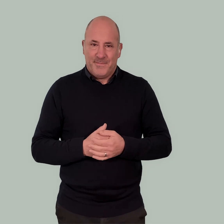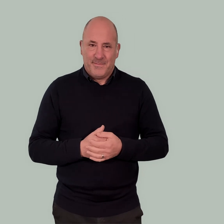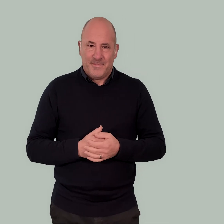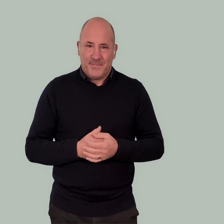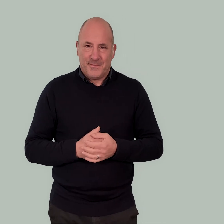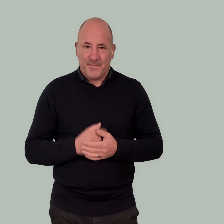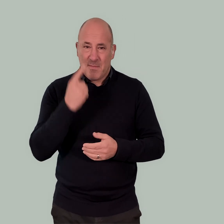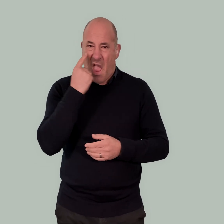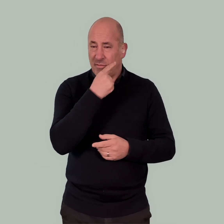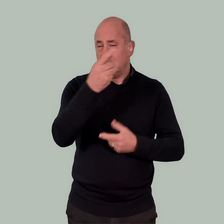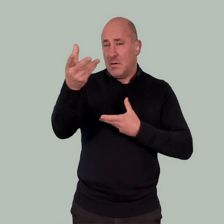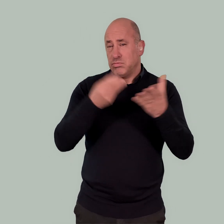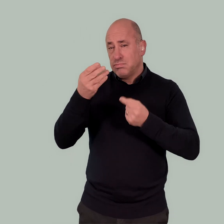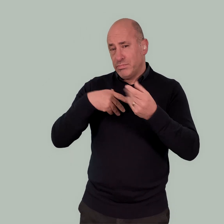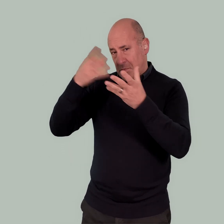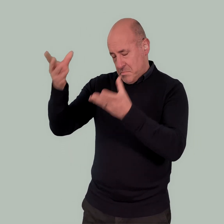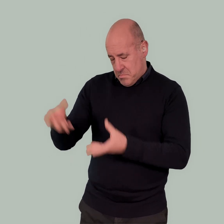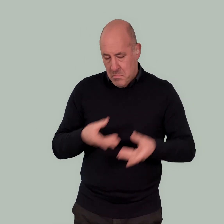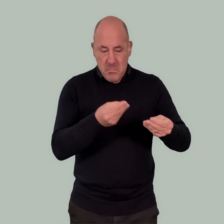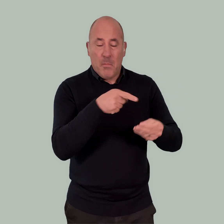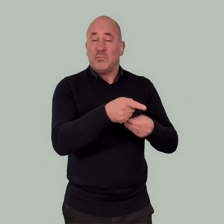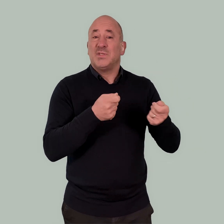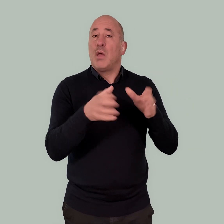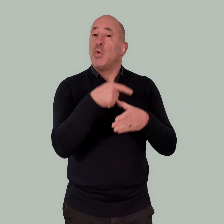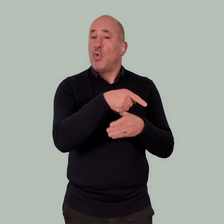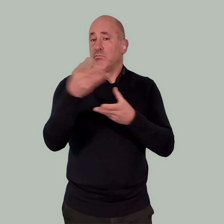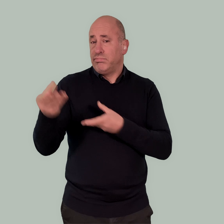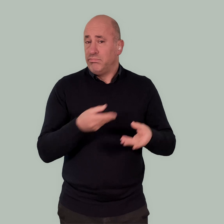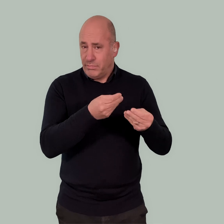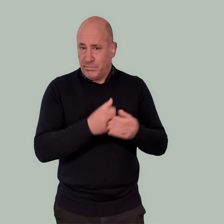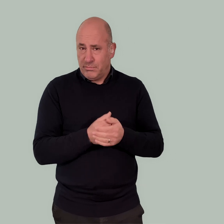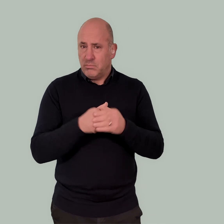All evidence submitted will be made available to the steering group.